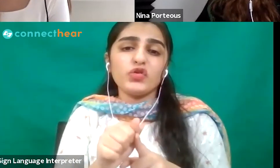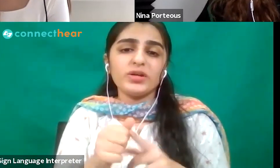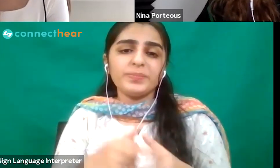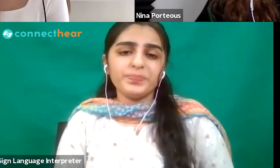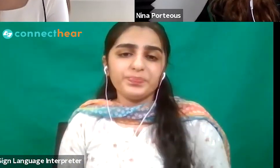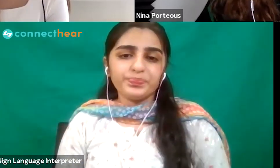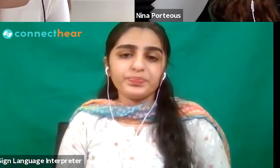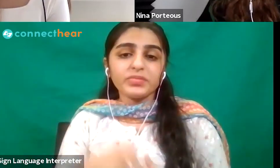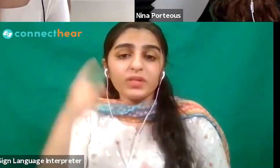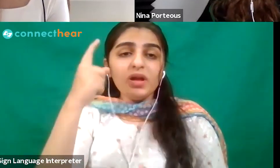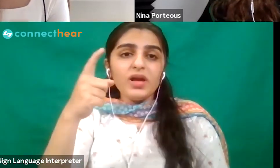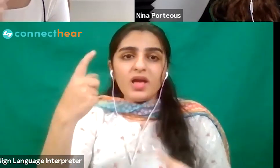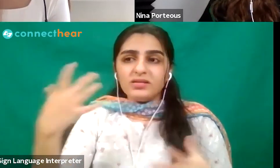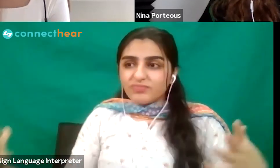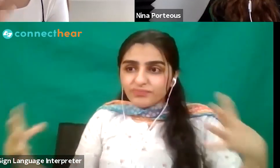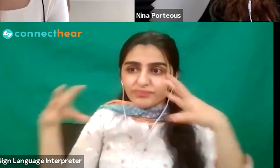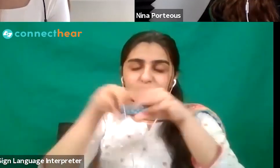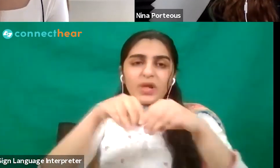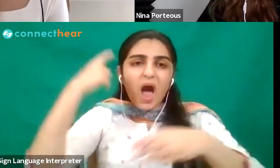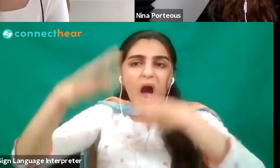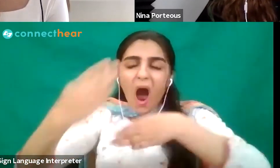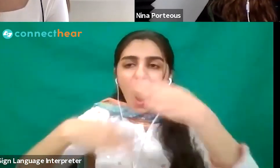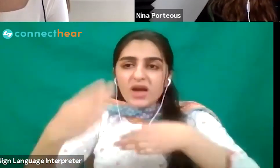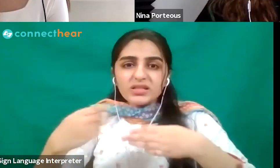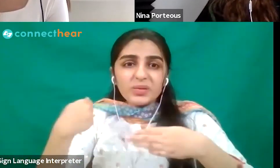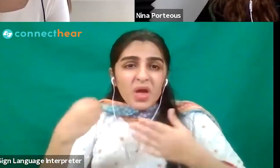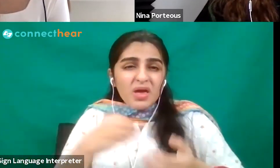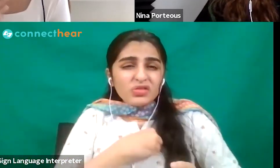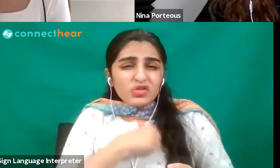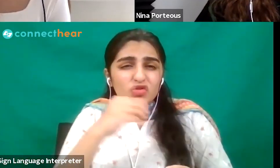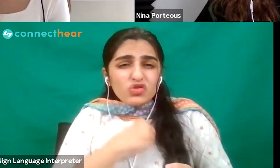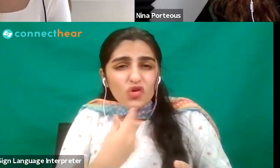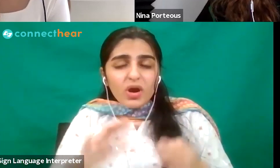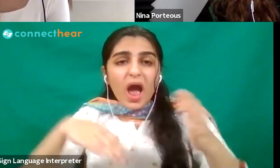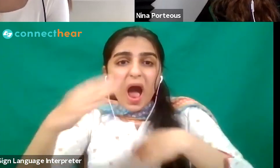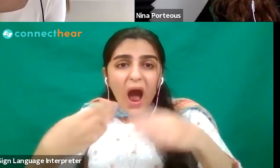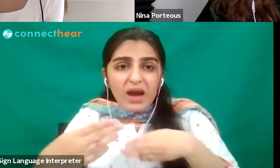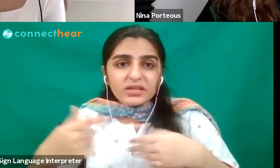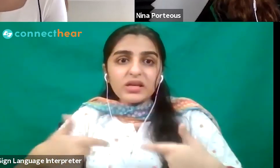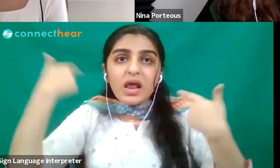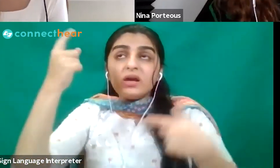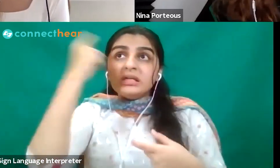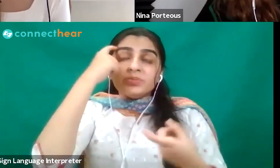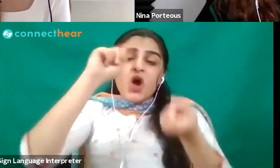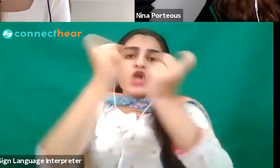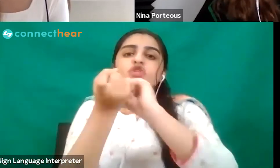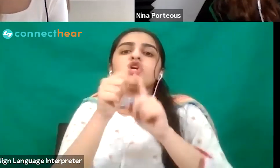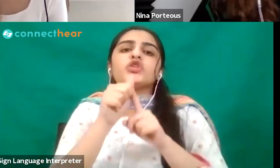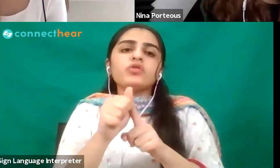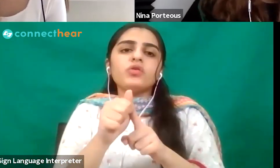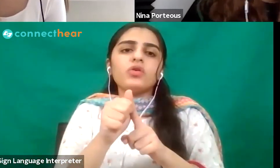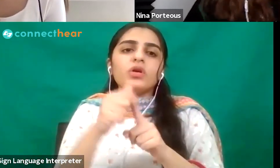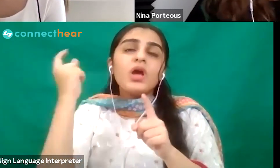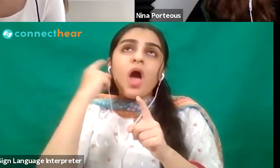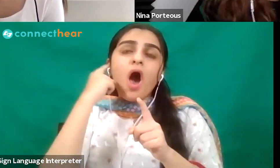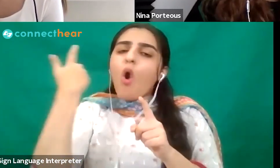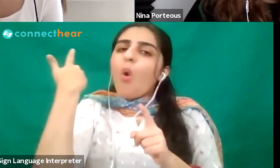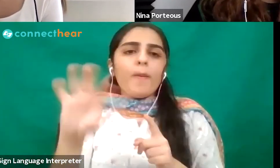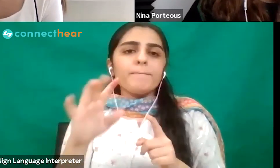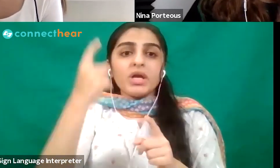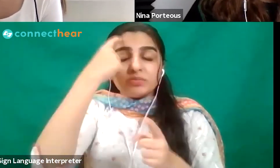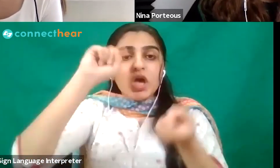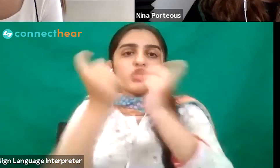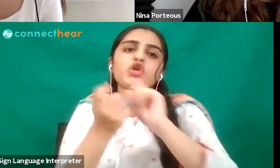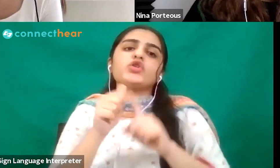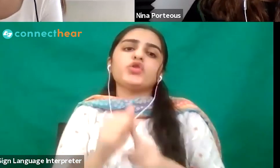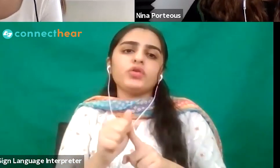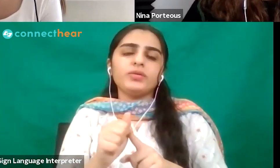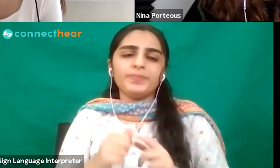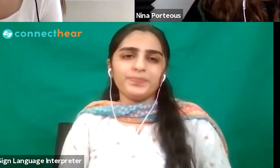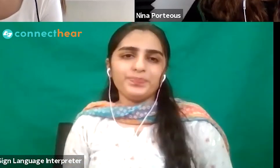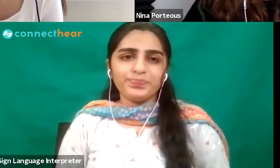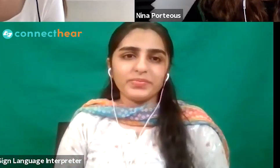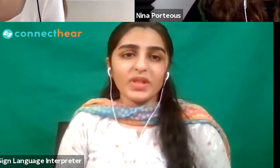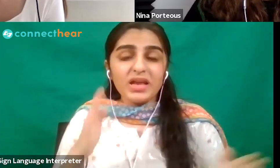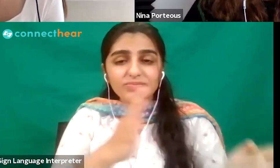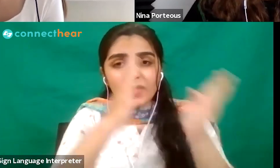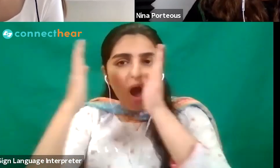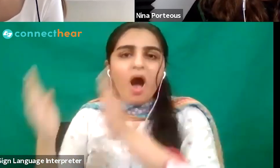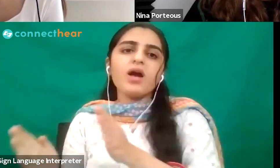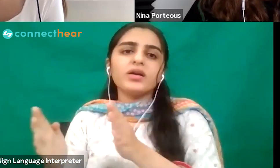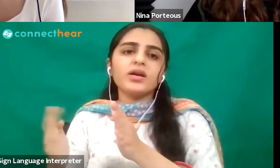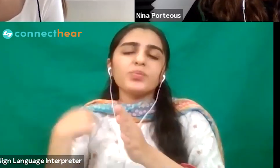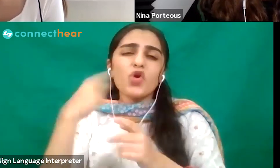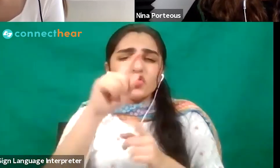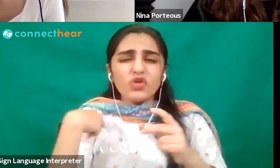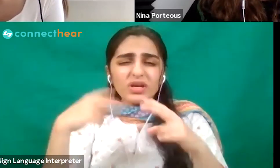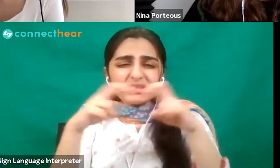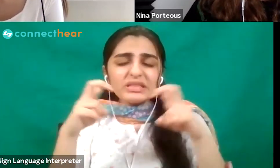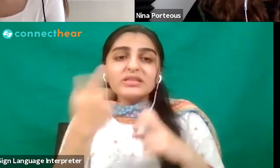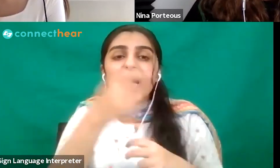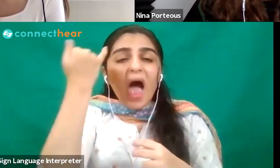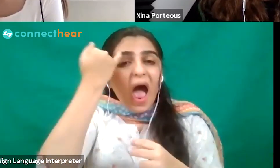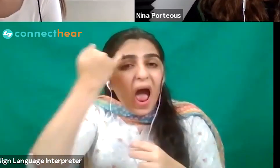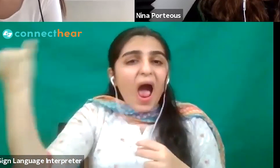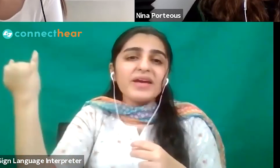And I hope you guys wherever you are in the world you will. Well, and I think I'm ready to bring my guest on the screen name is Nina and she's a creative director and I can't wait to have an engaging and interesting discussion with her today.